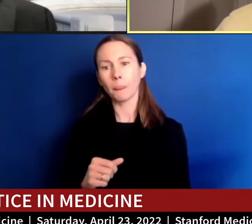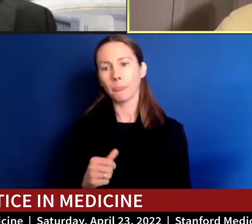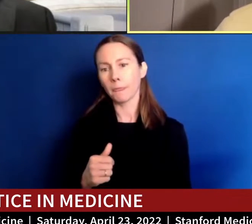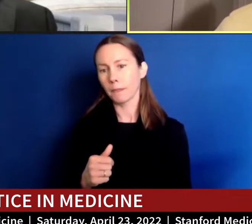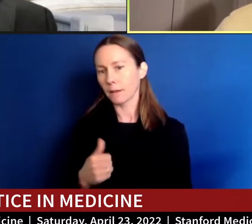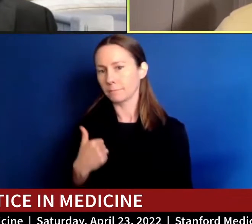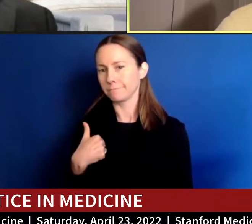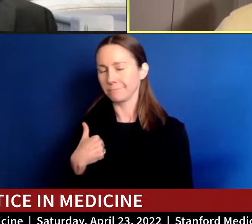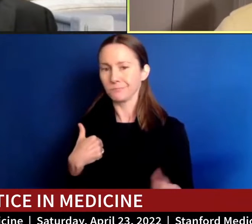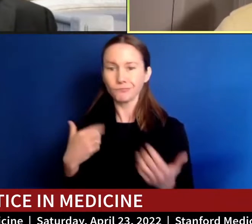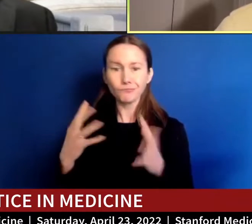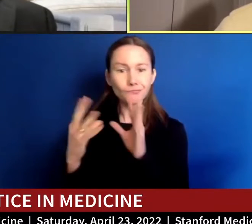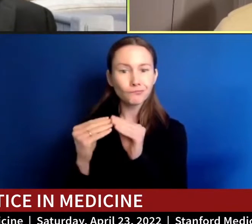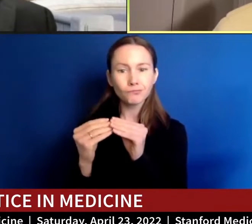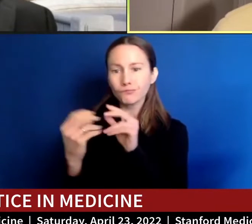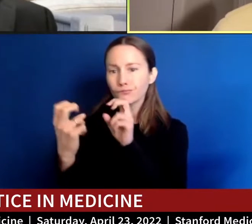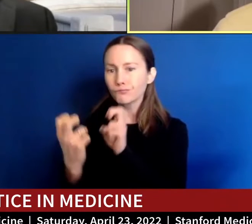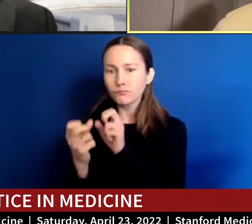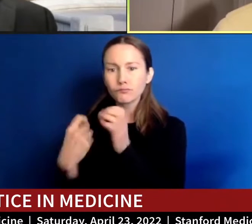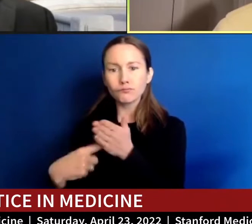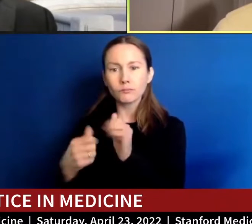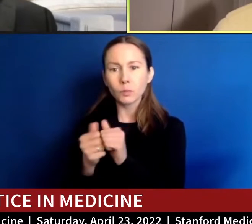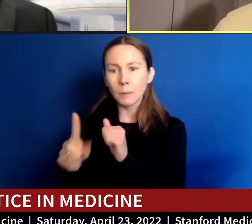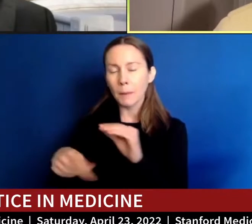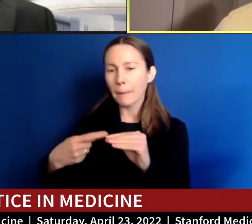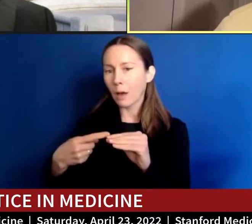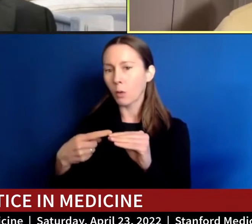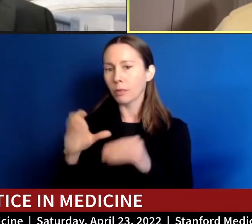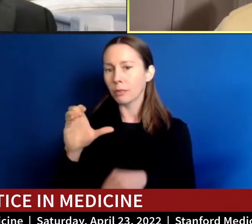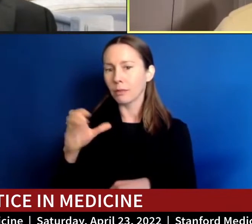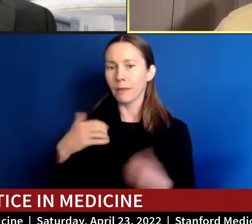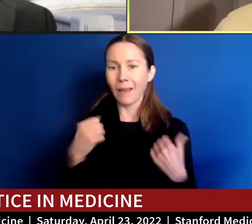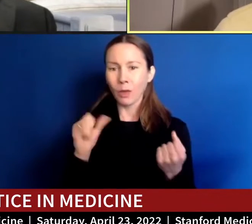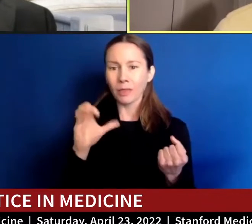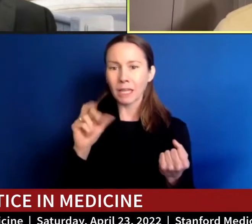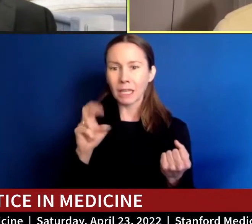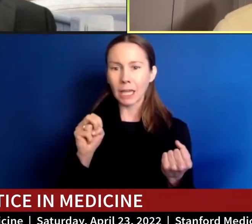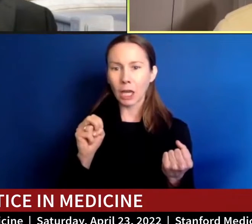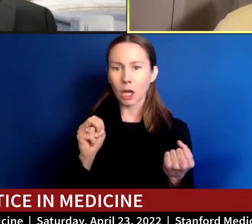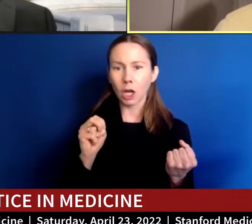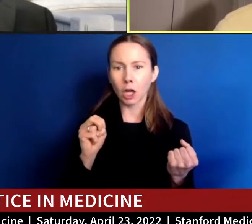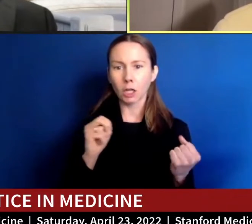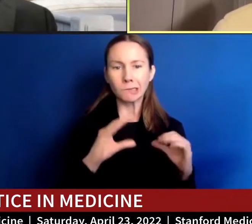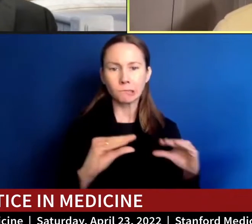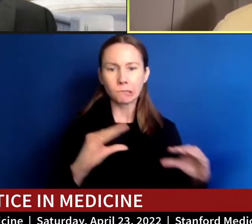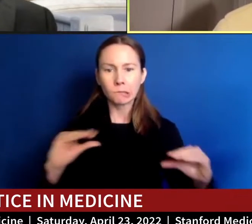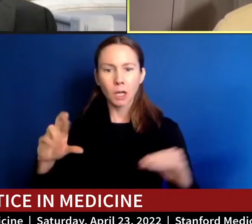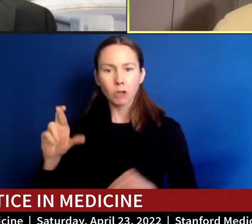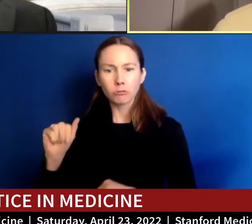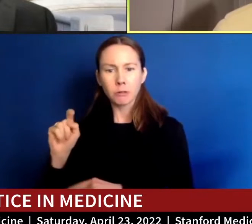about healthcare rationing and [indiscernible] talking about scarcity for that example of,